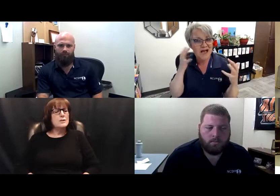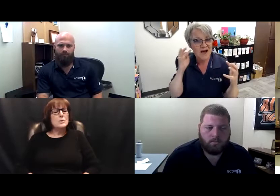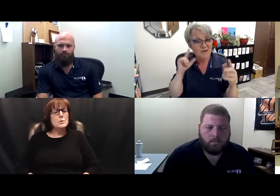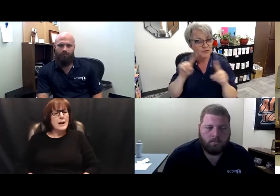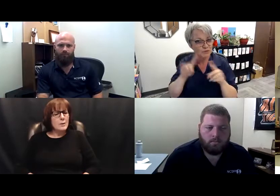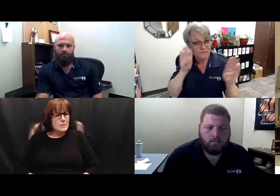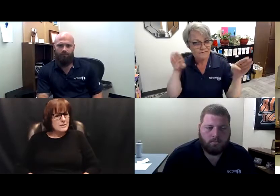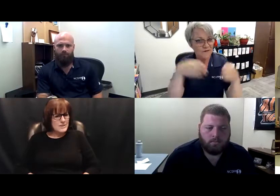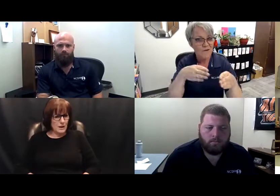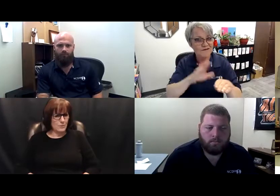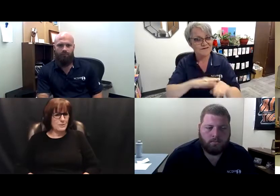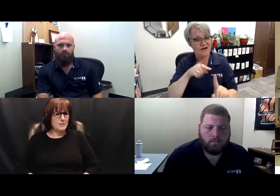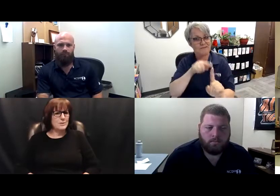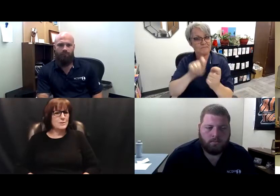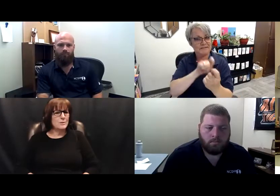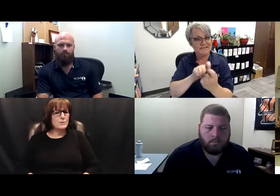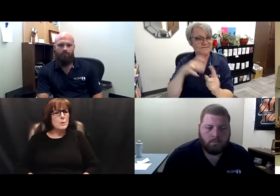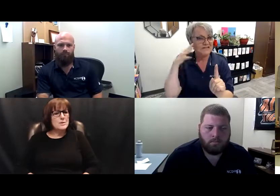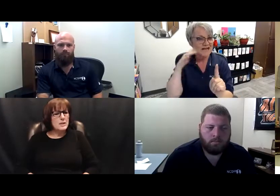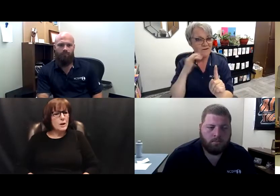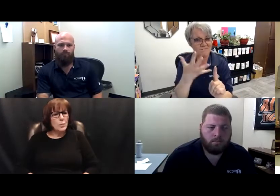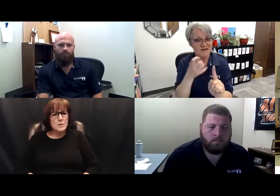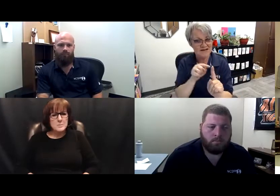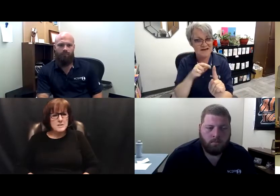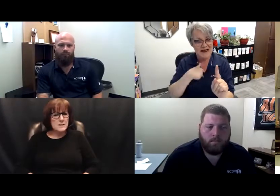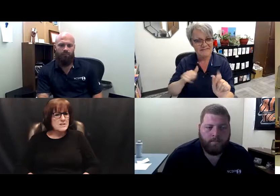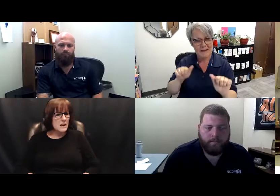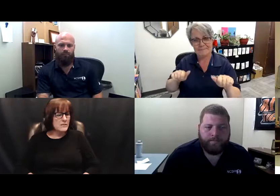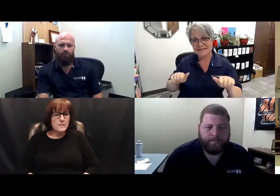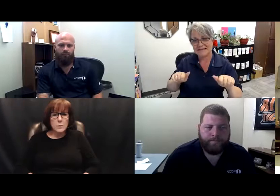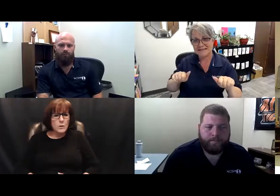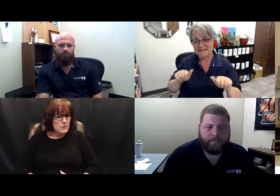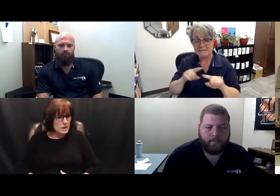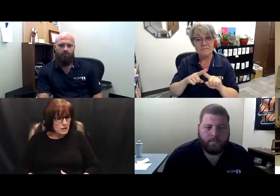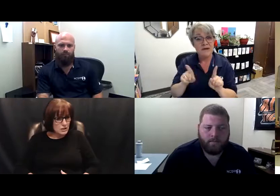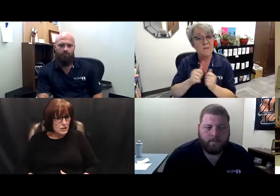tune out sound to focus in on one specific sound that they want to hear.